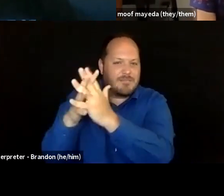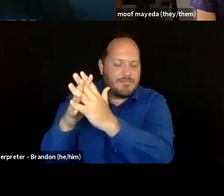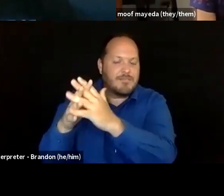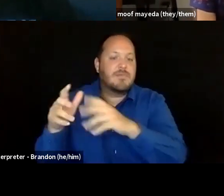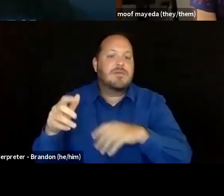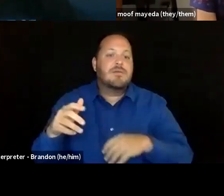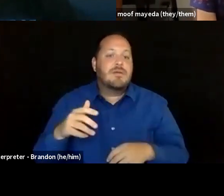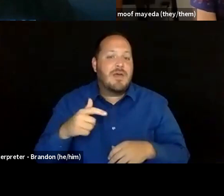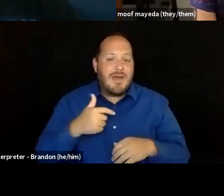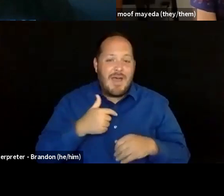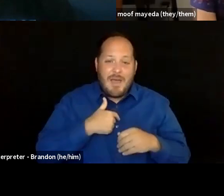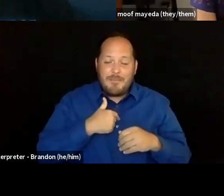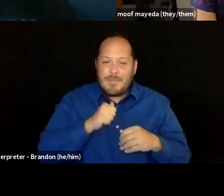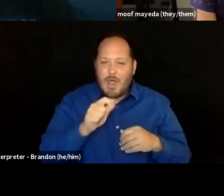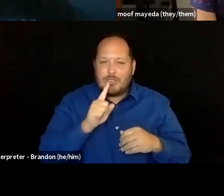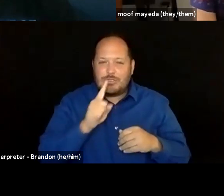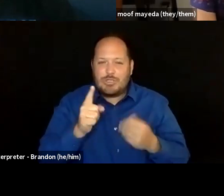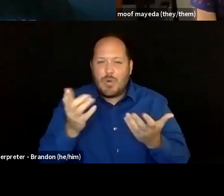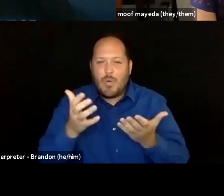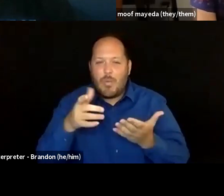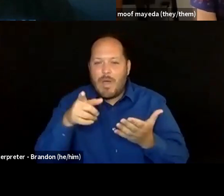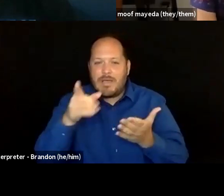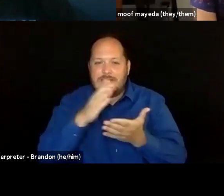know as well, thoughts on other organizations you encourage